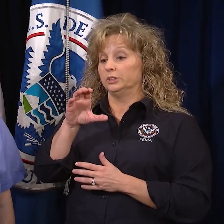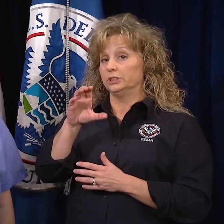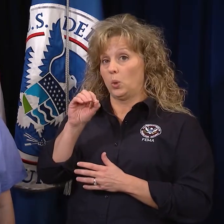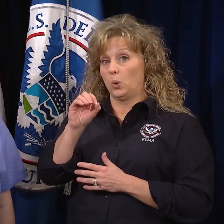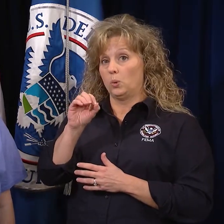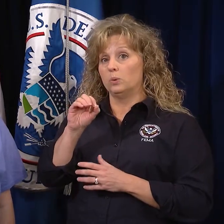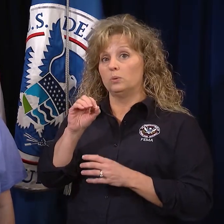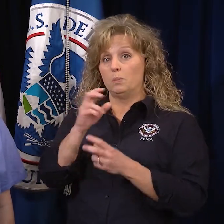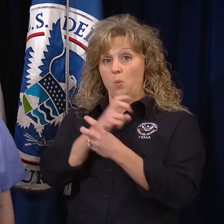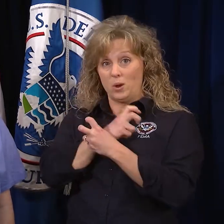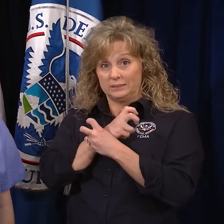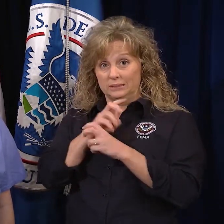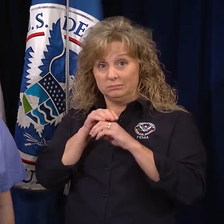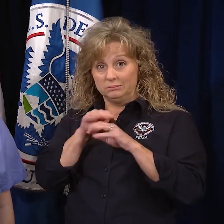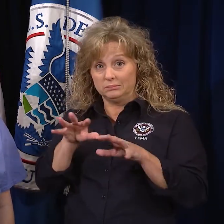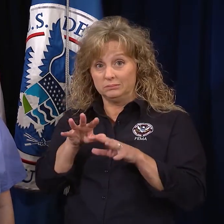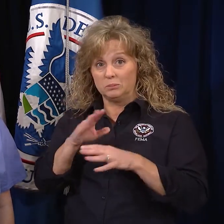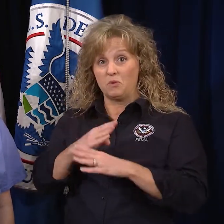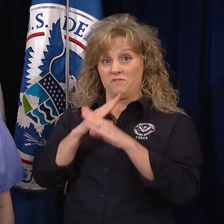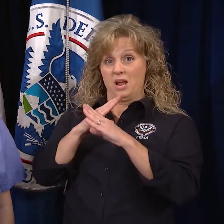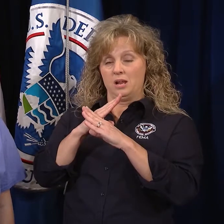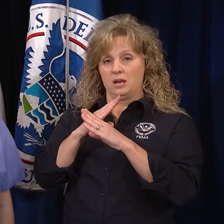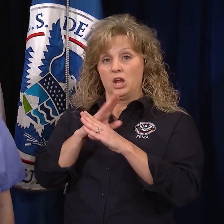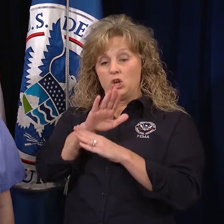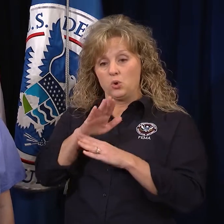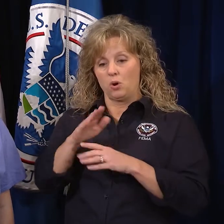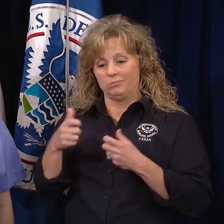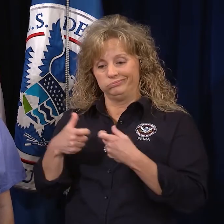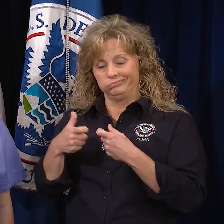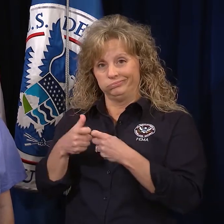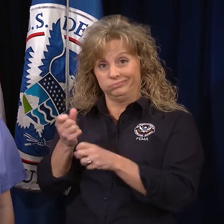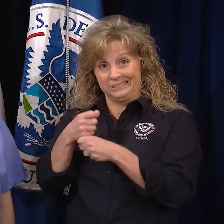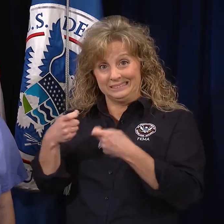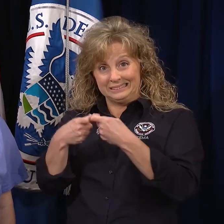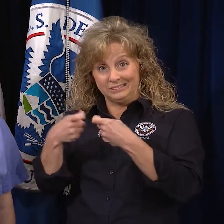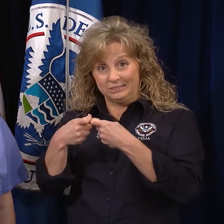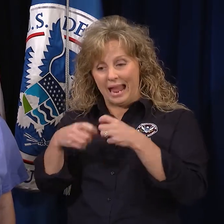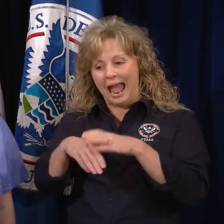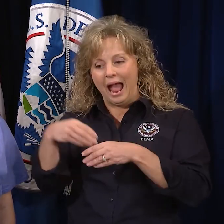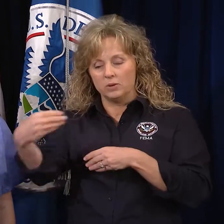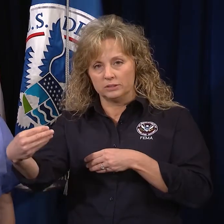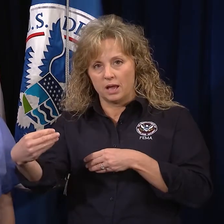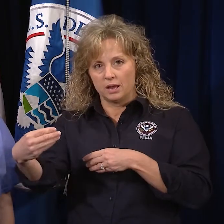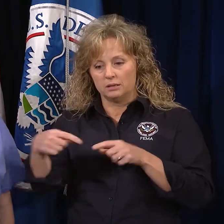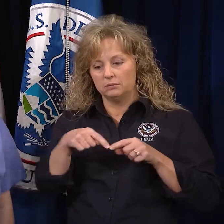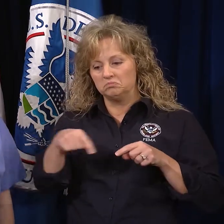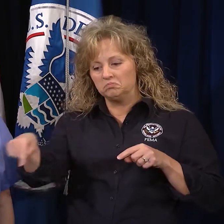keep your portable generators outside and more than 20 feet from your home.